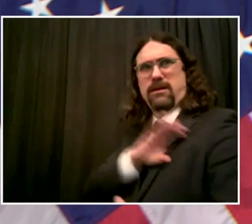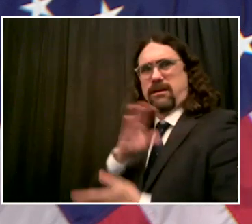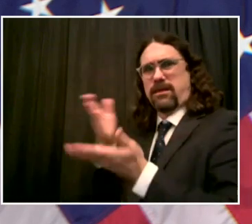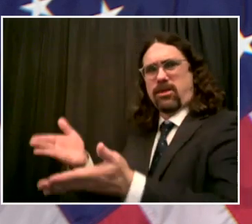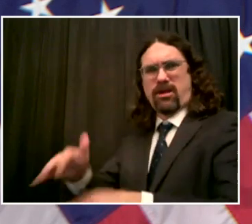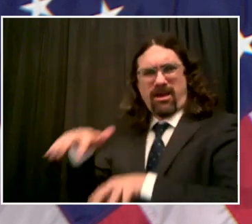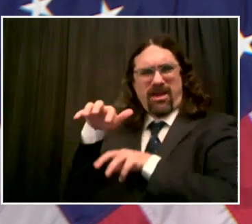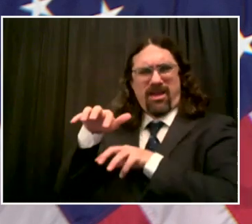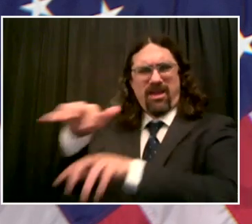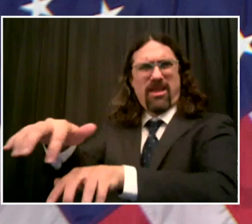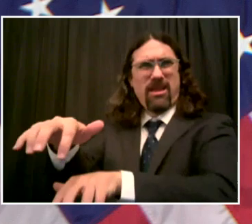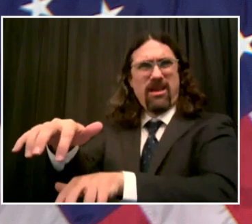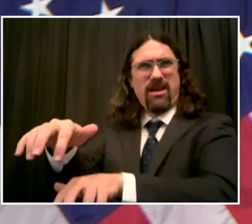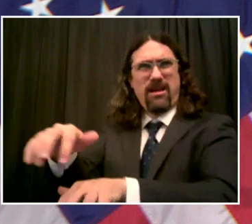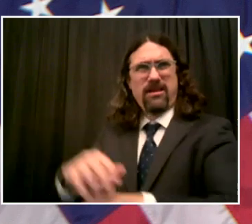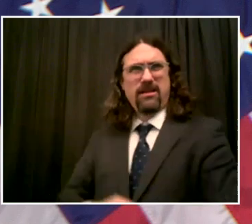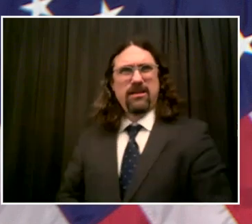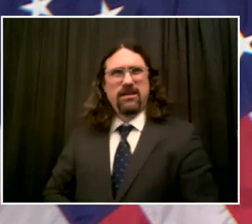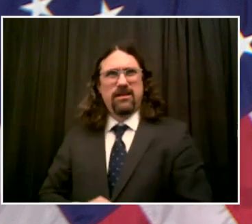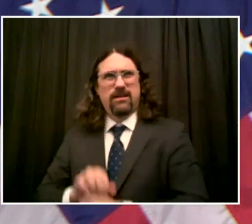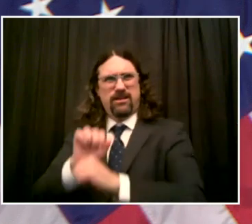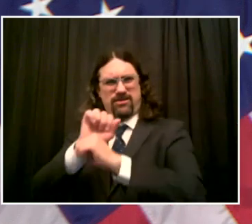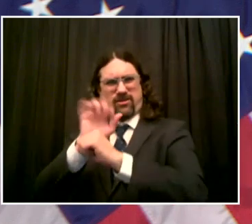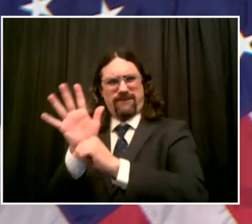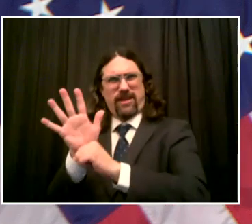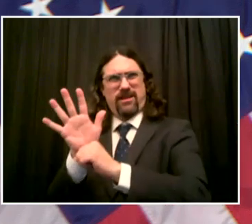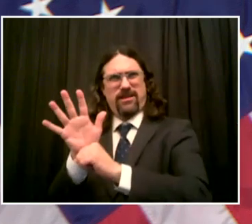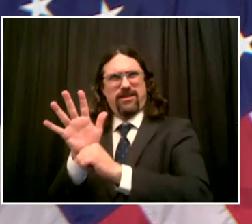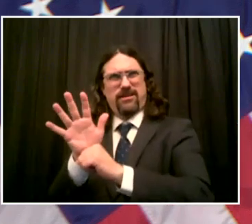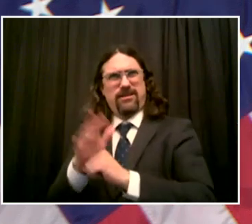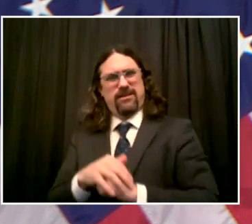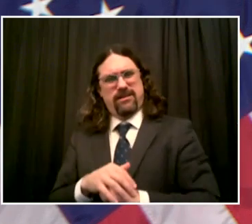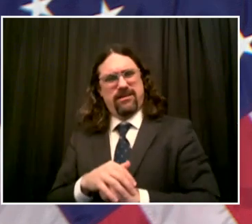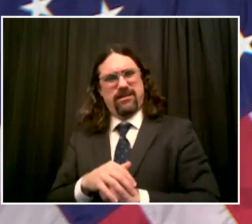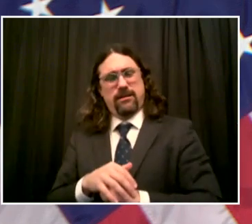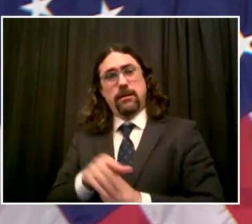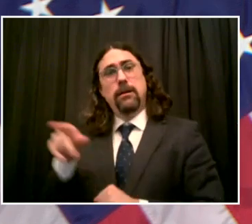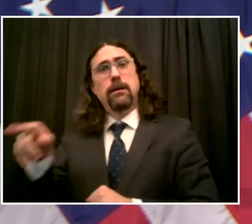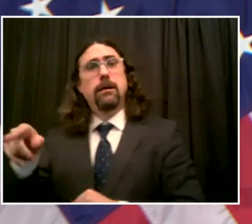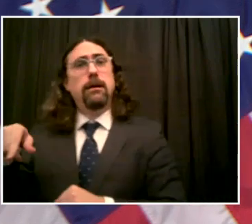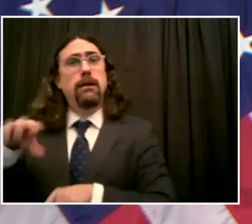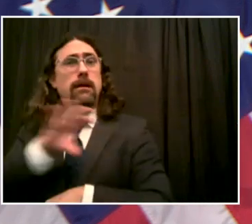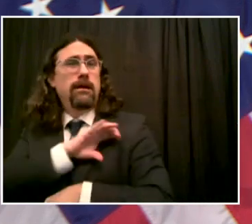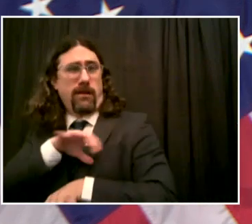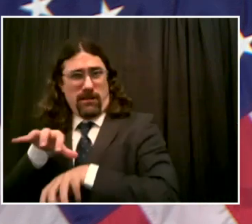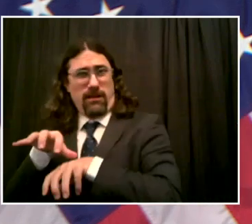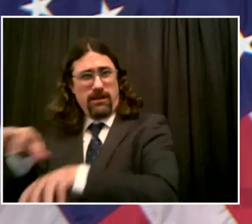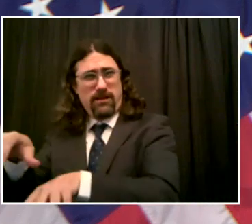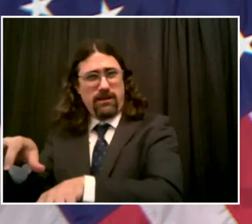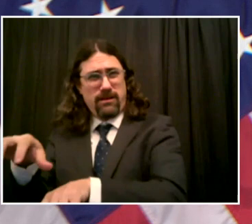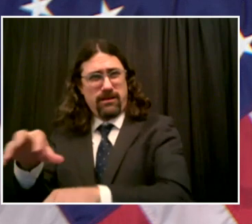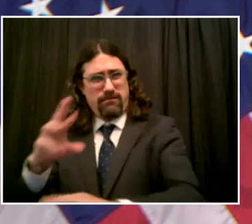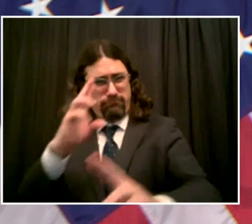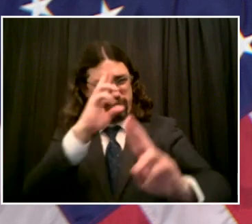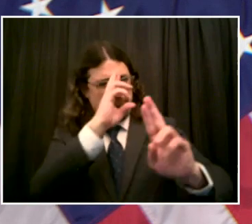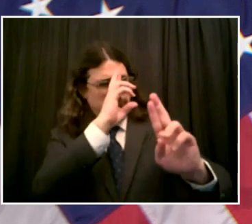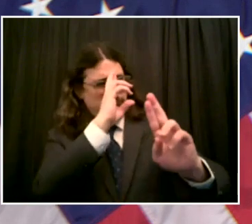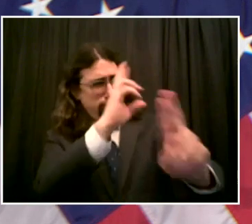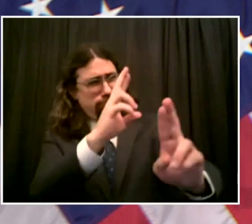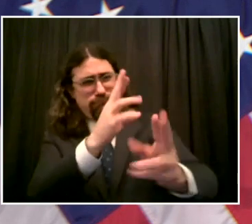PEACEFULLY PROTEST AND ASSEMBLE AND BE HEARD, KATIE, WHERE NOT ROUNDING UP PEOPLE AND